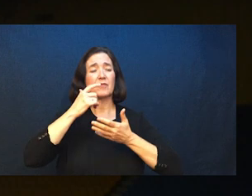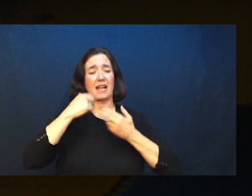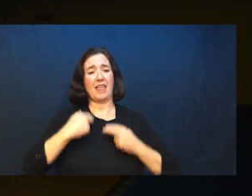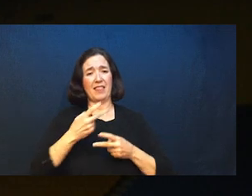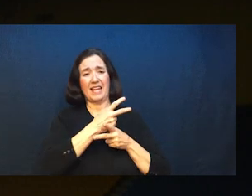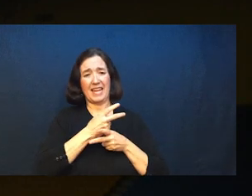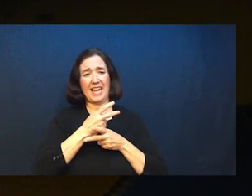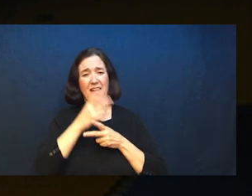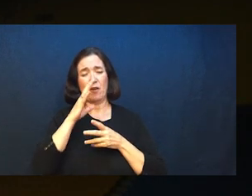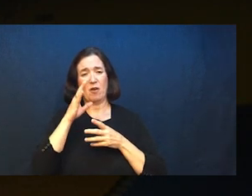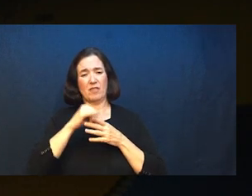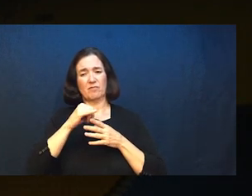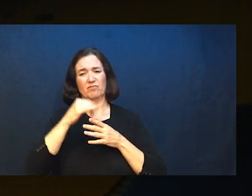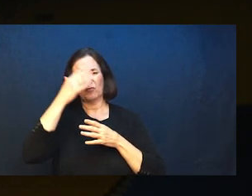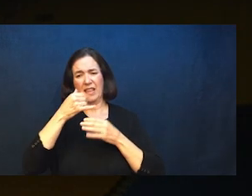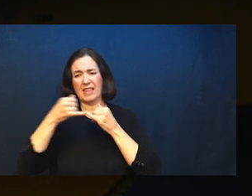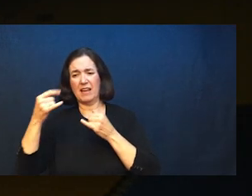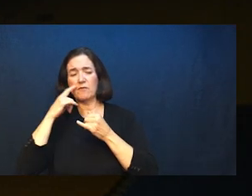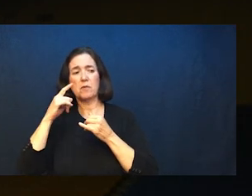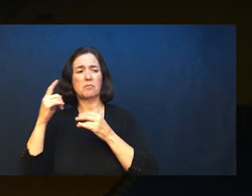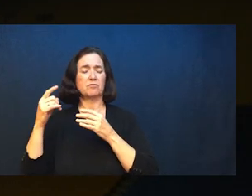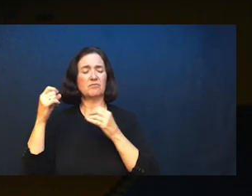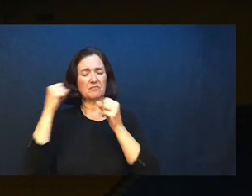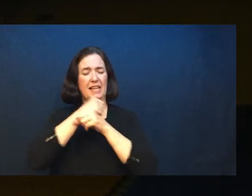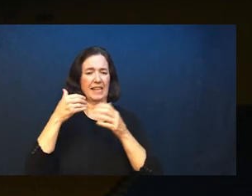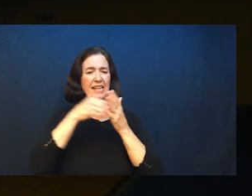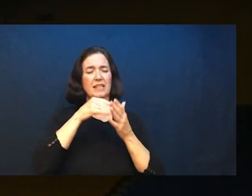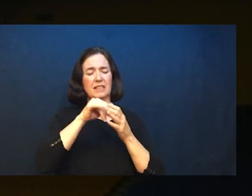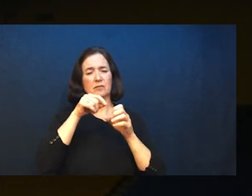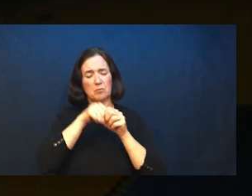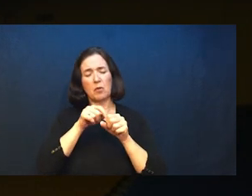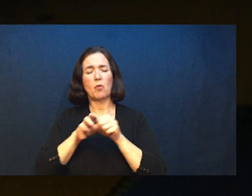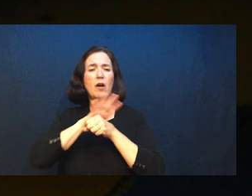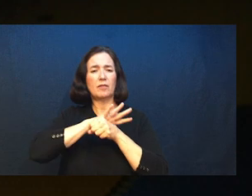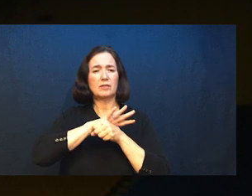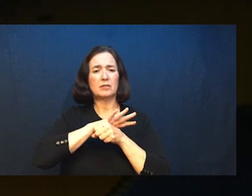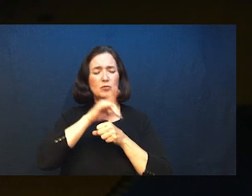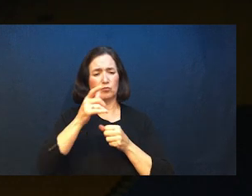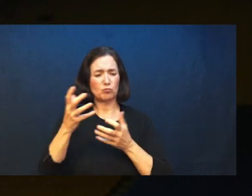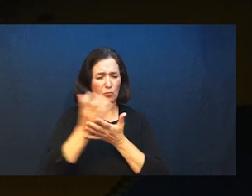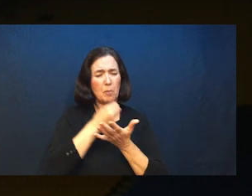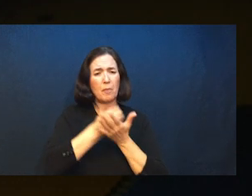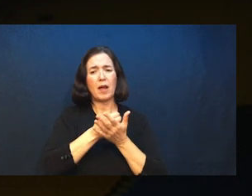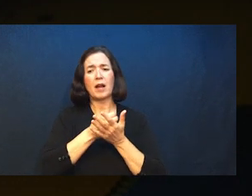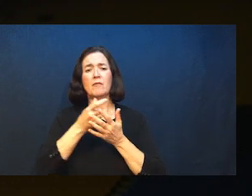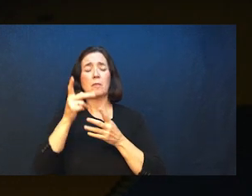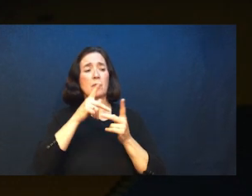on the frontlines of the battle against COVID-19. You've raised money for those whose lives have been disrupted by job loss, addiction,